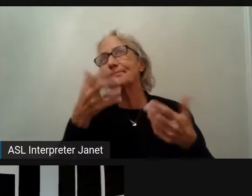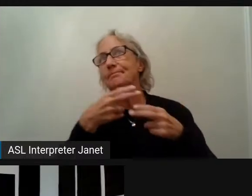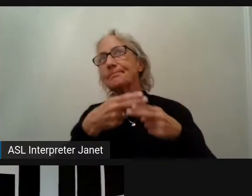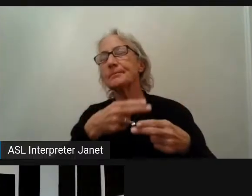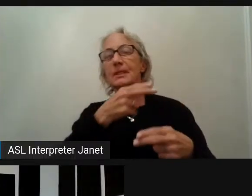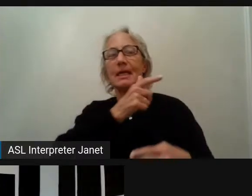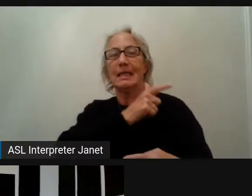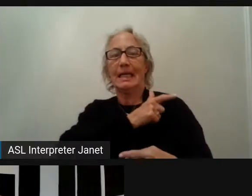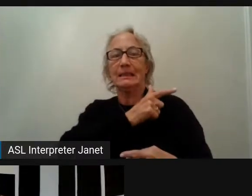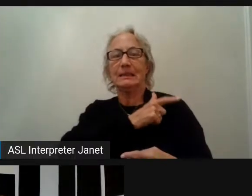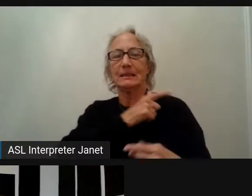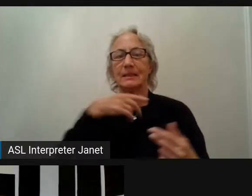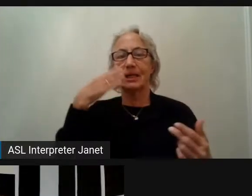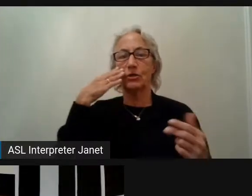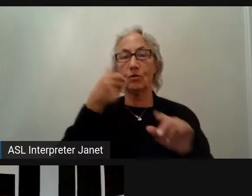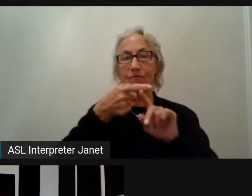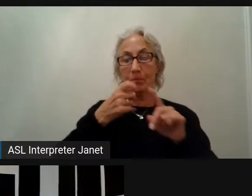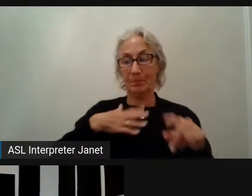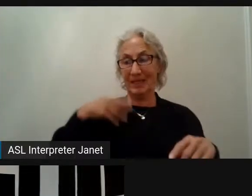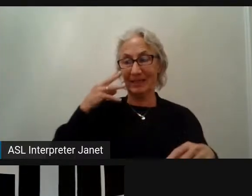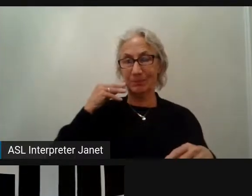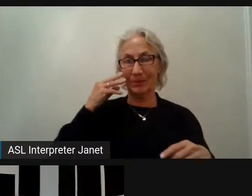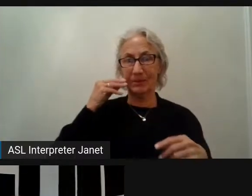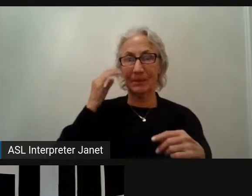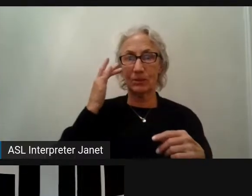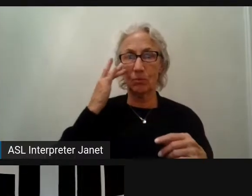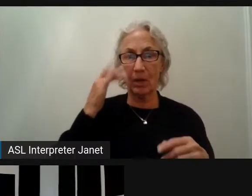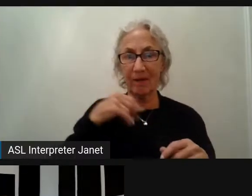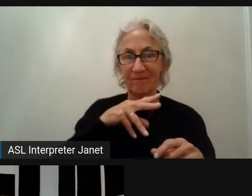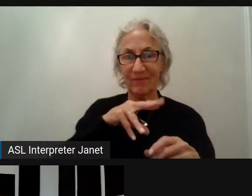Let me say it like this. Developers are lazy. I know this from experience